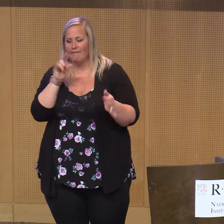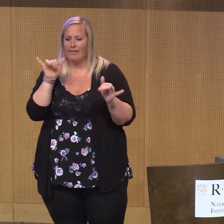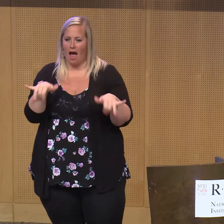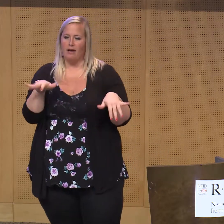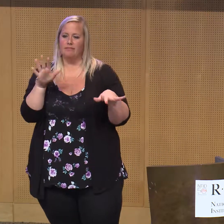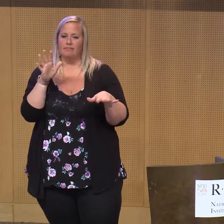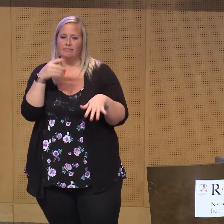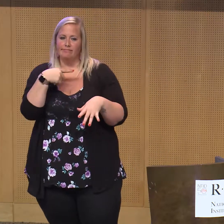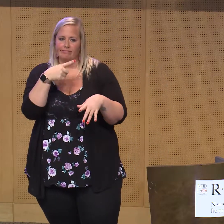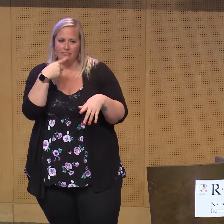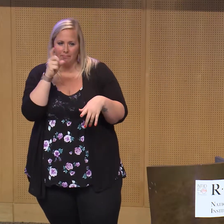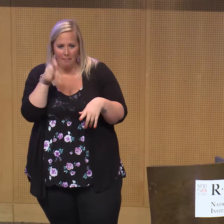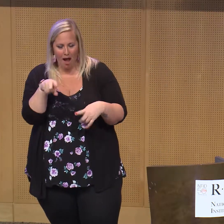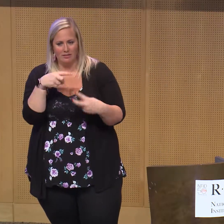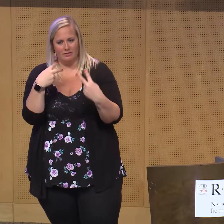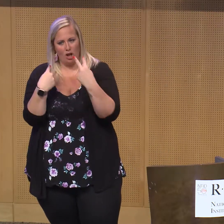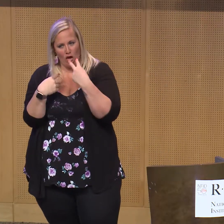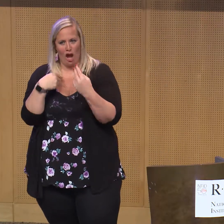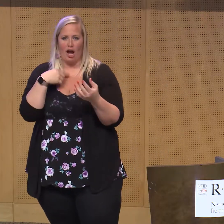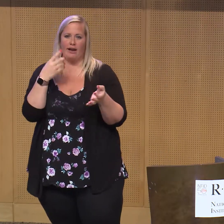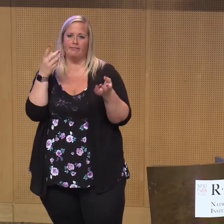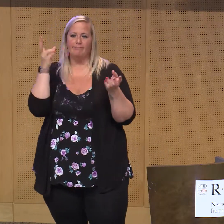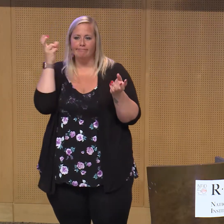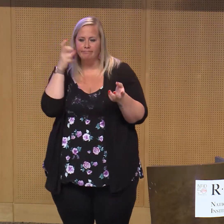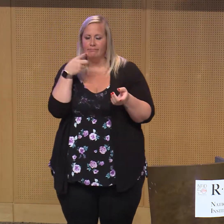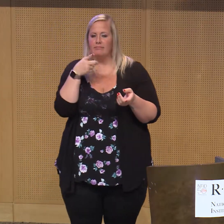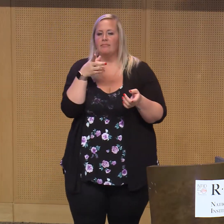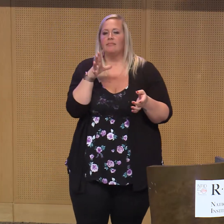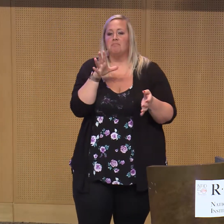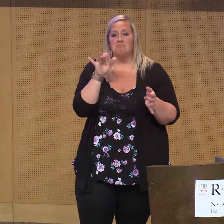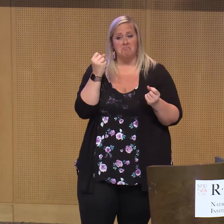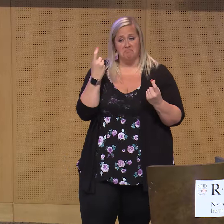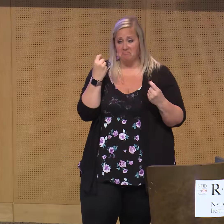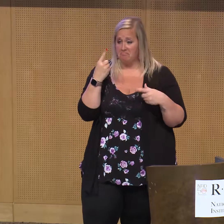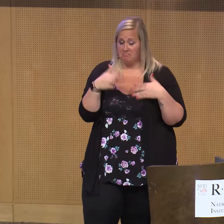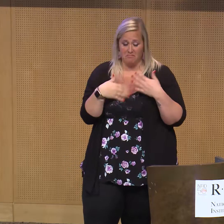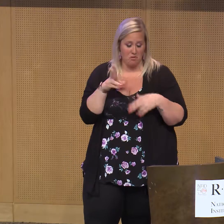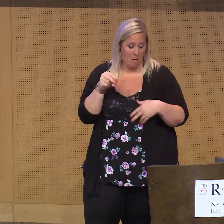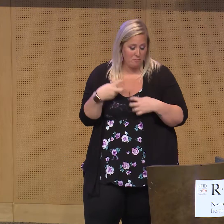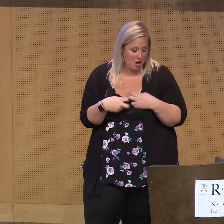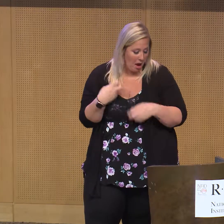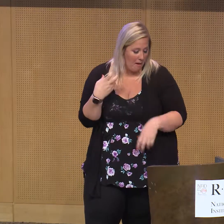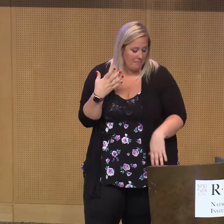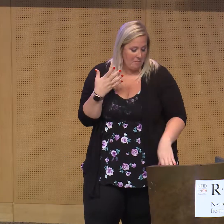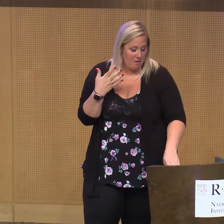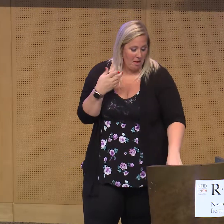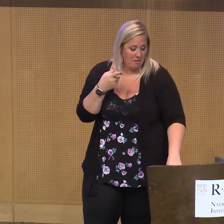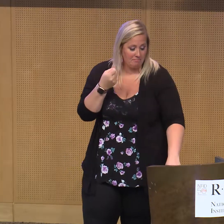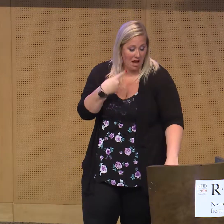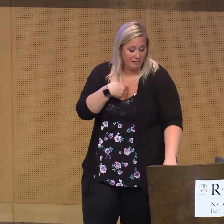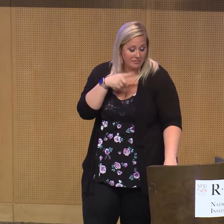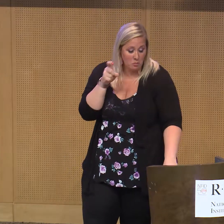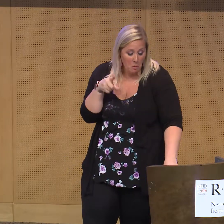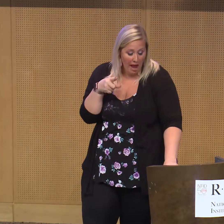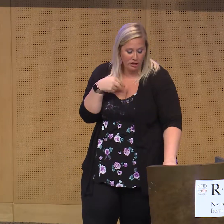So during the interview is when I first say to them that I'm Deaf. "You need to look at me. I can hear with my implant," and no one in the room had a problem with it.